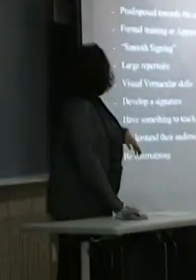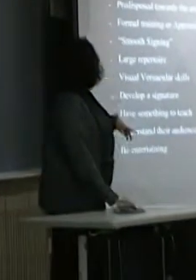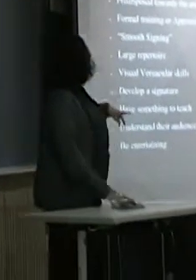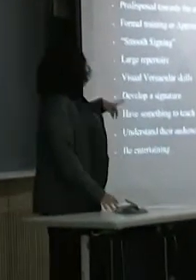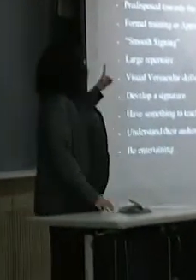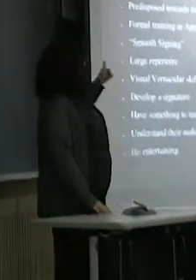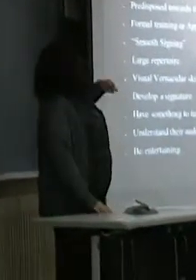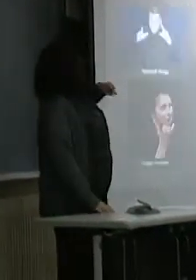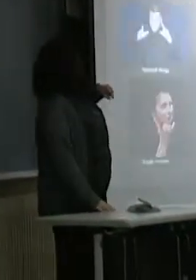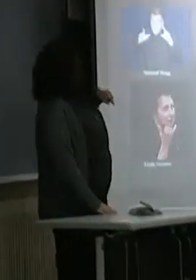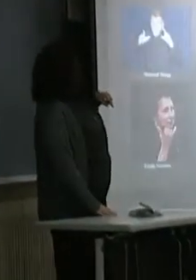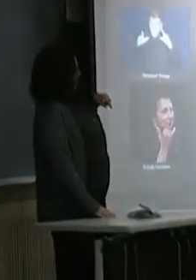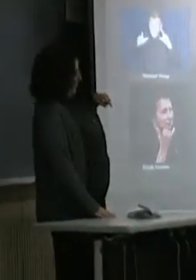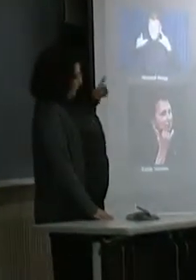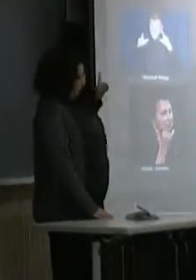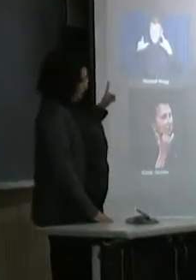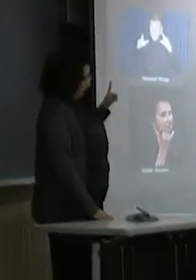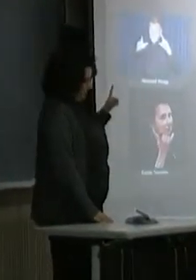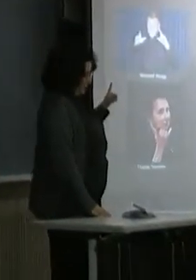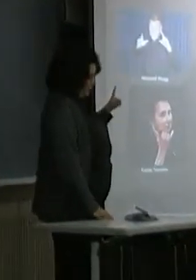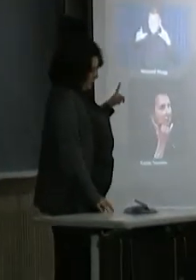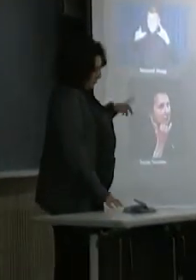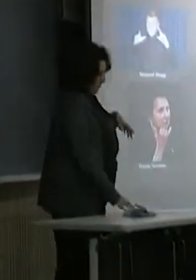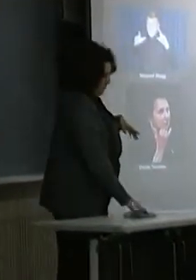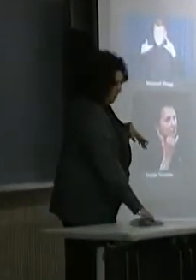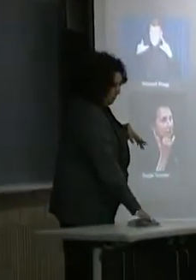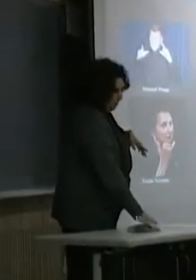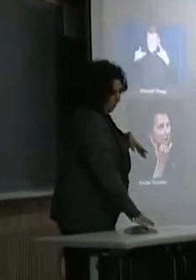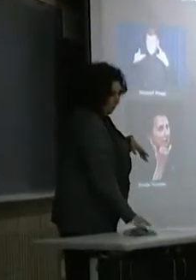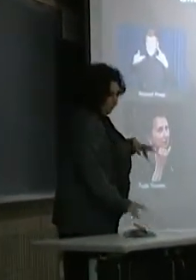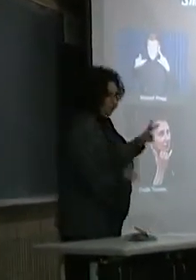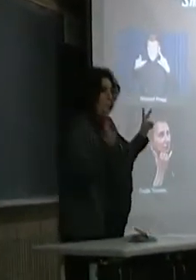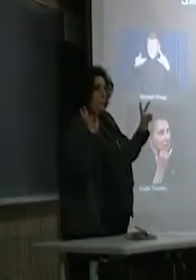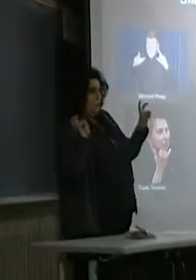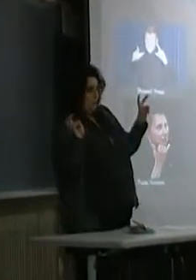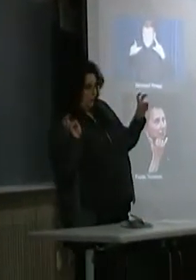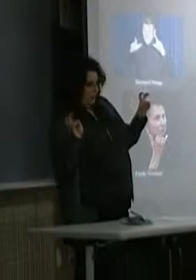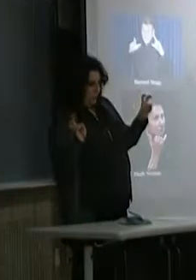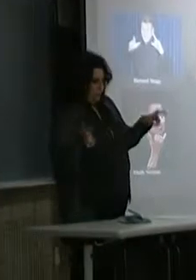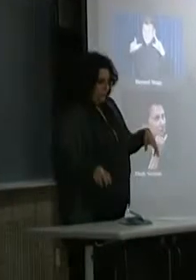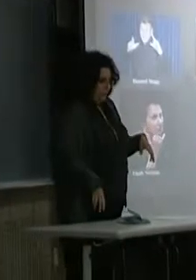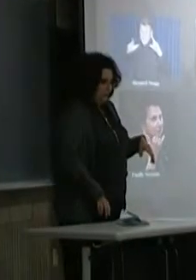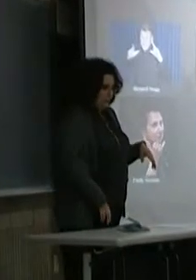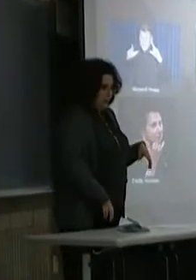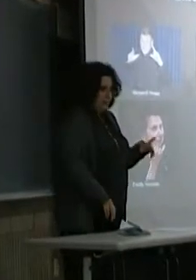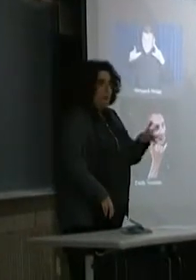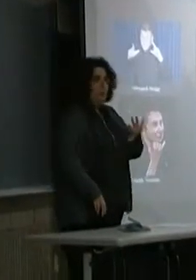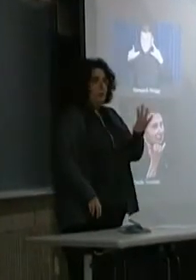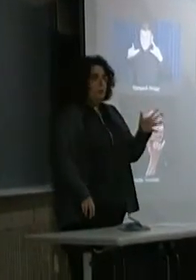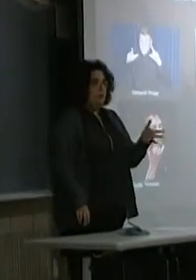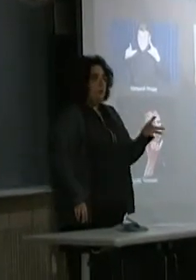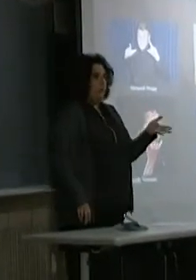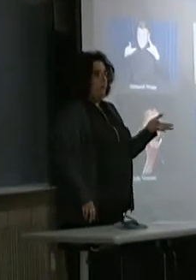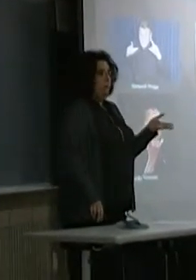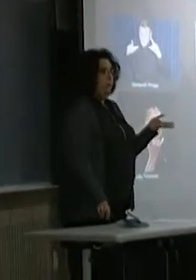Here are a few pictures of well-known "smooth signers" some, if not all, I'm sure